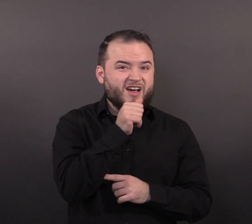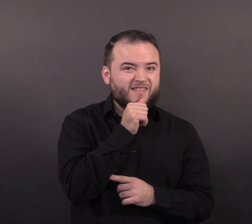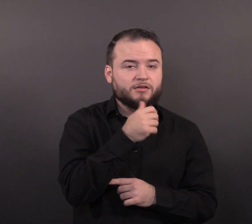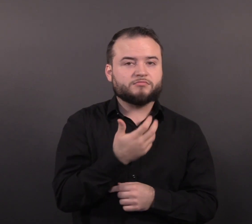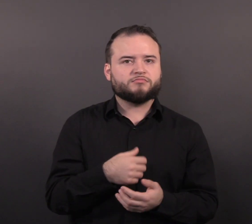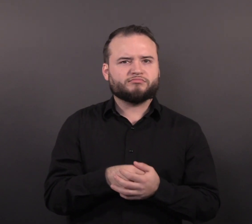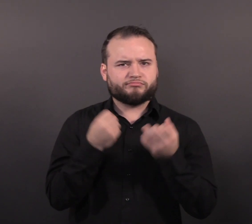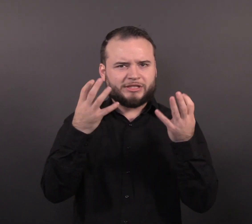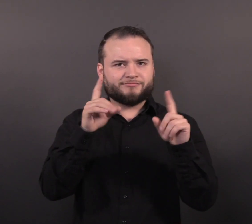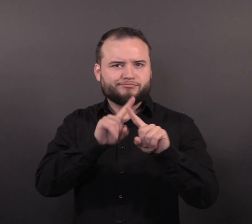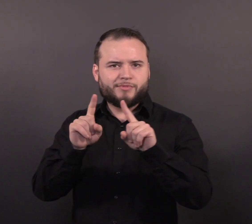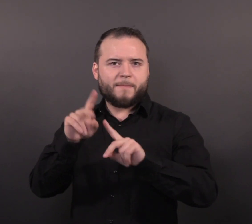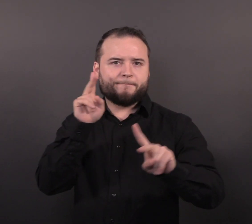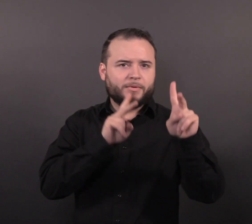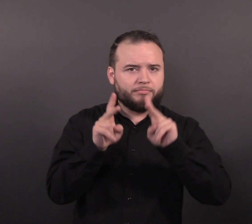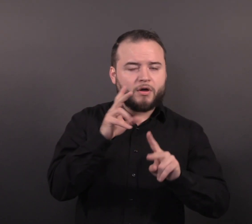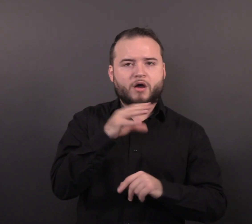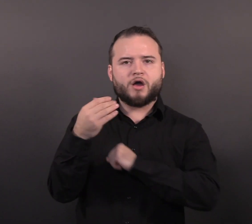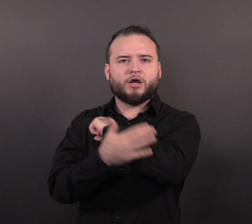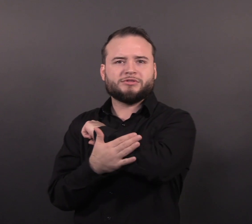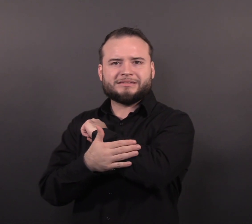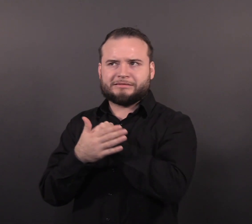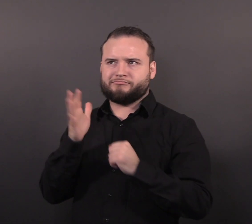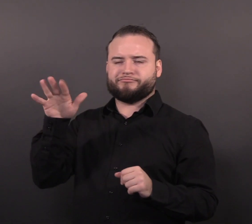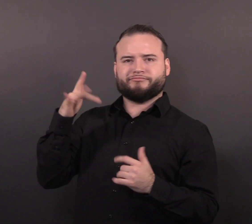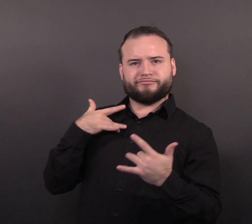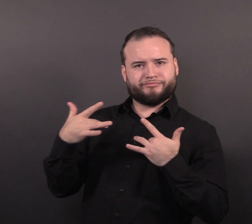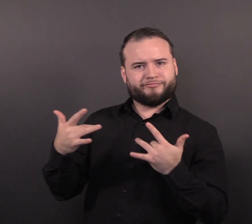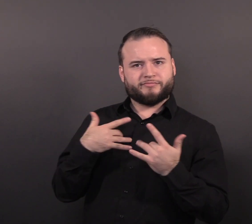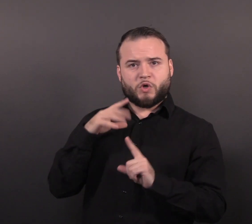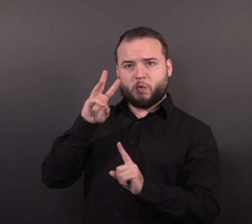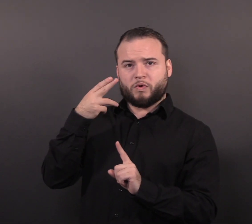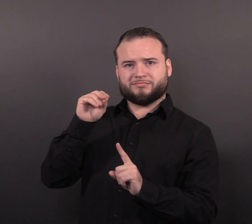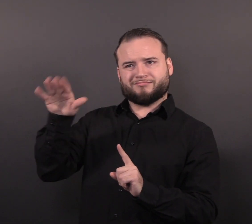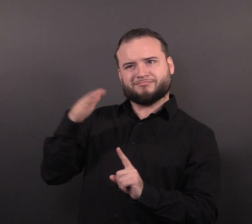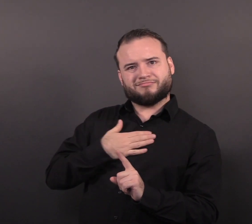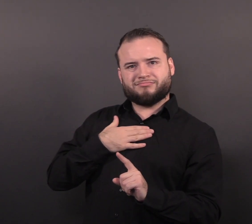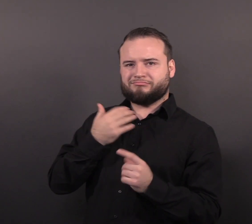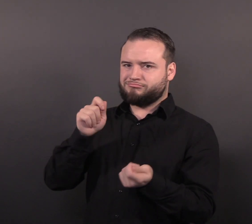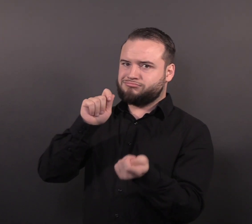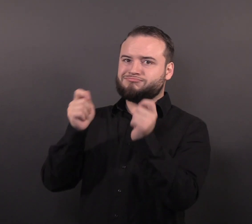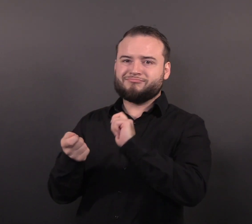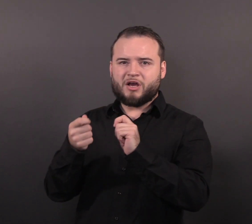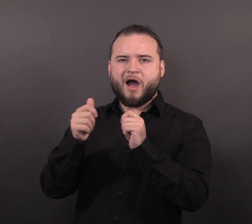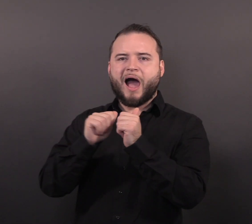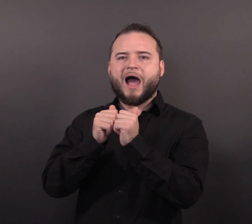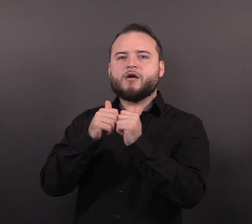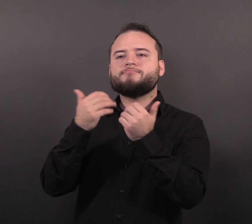concerns and asked WHO to propose a way forward to change the name.